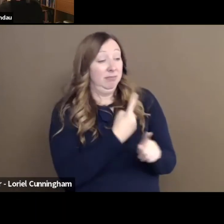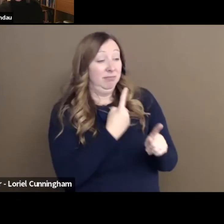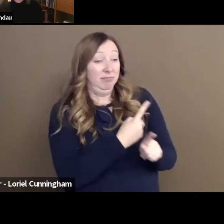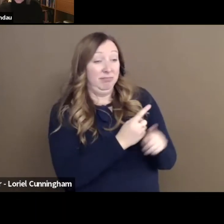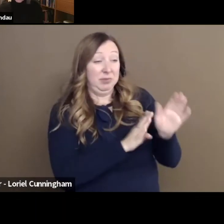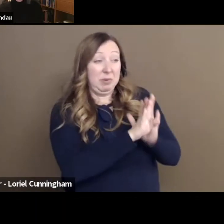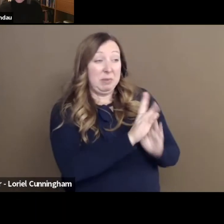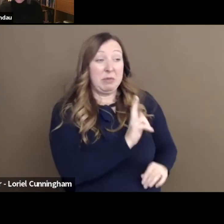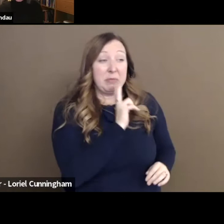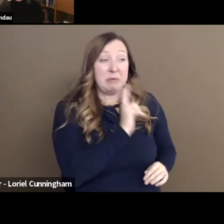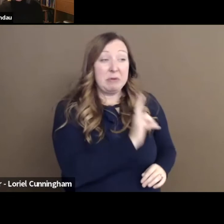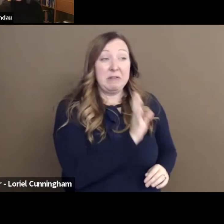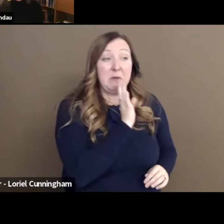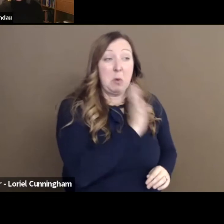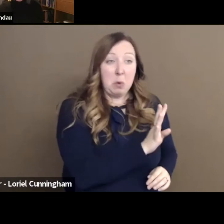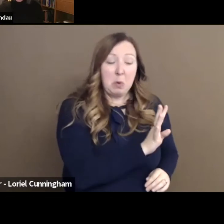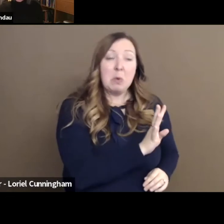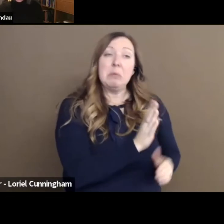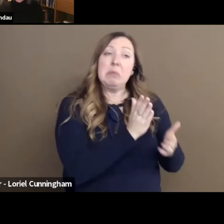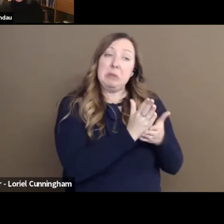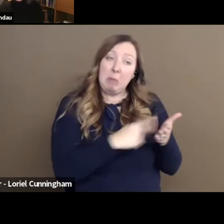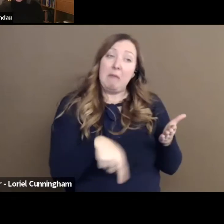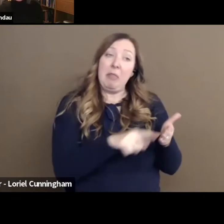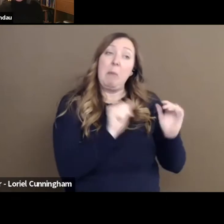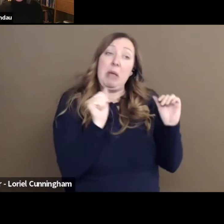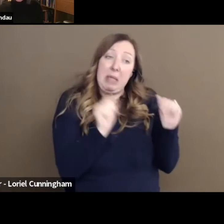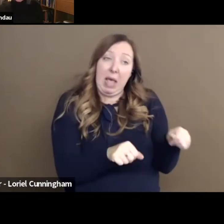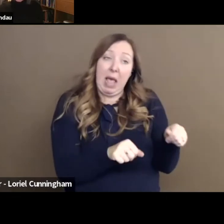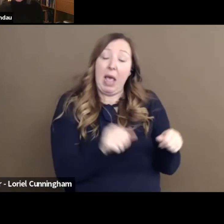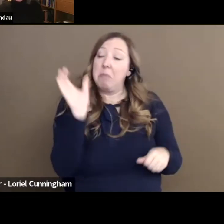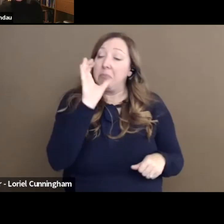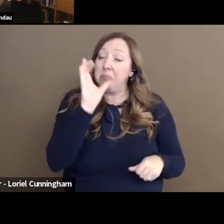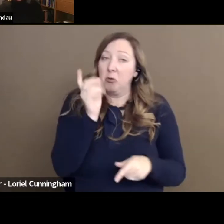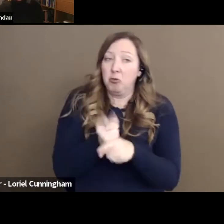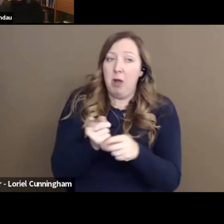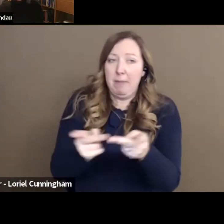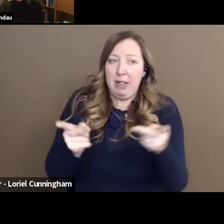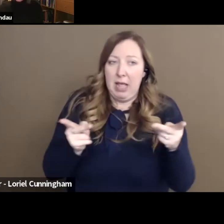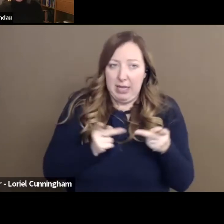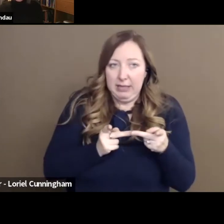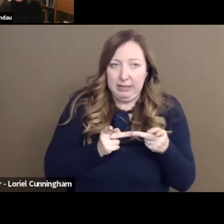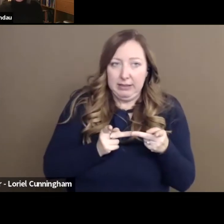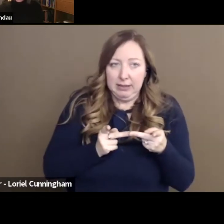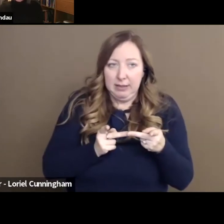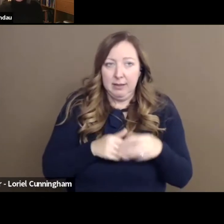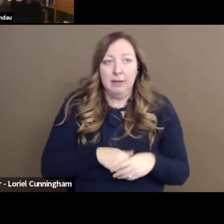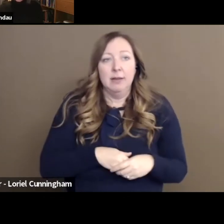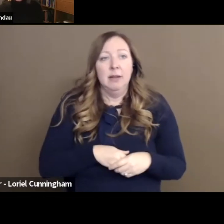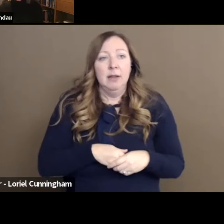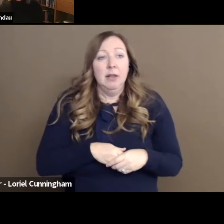some of them can so there's not an exact equivalent between the two corners